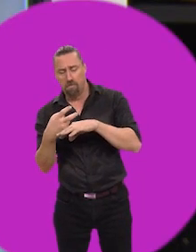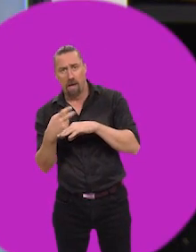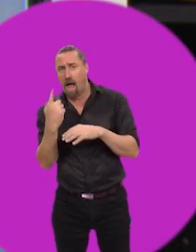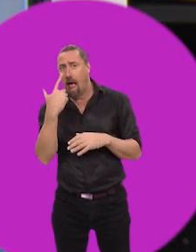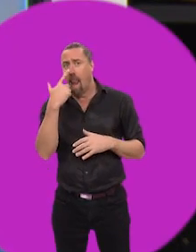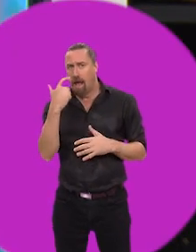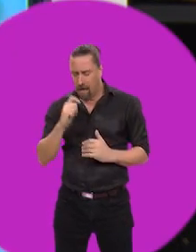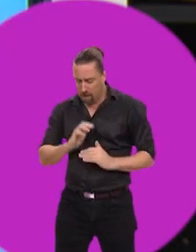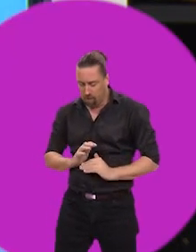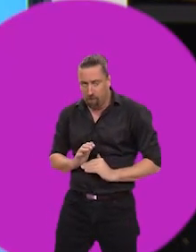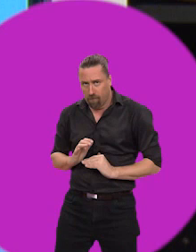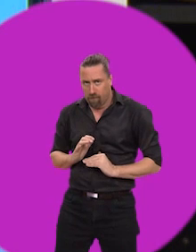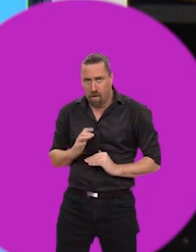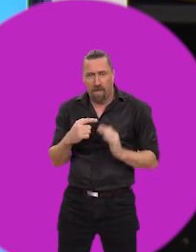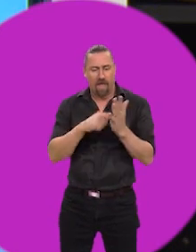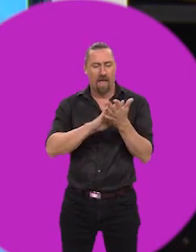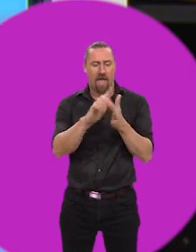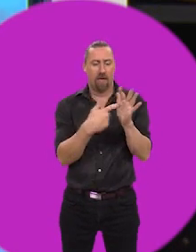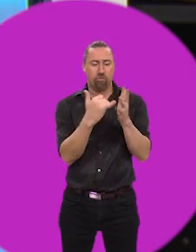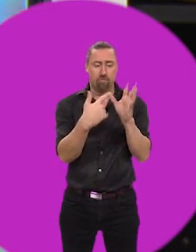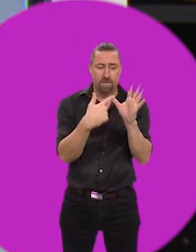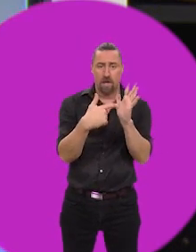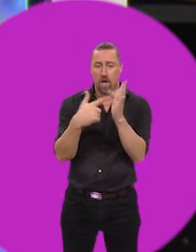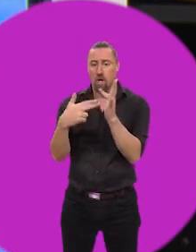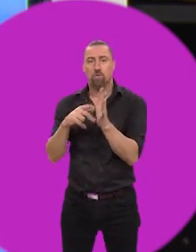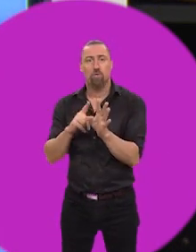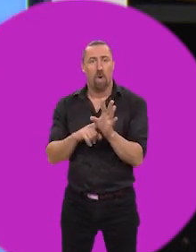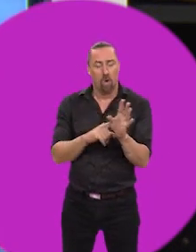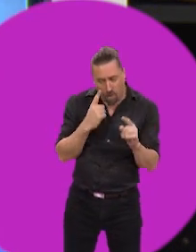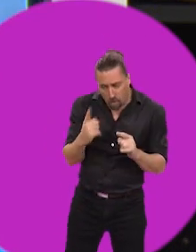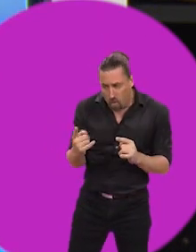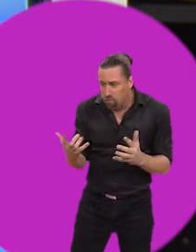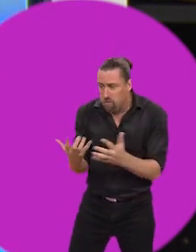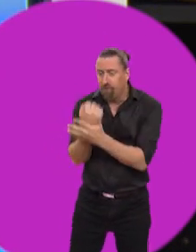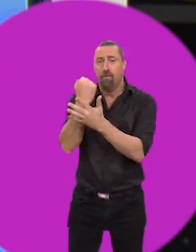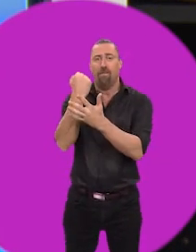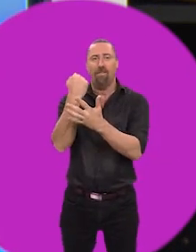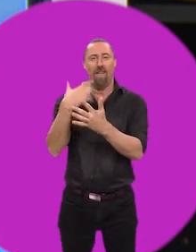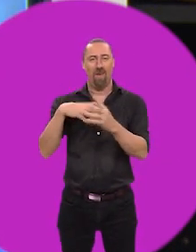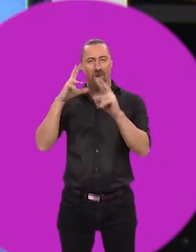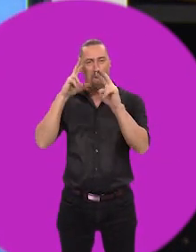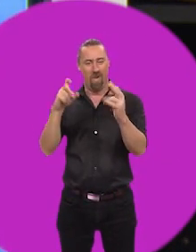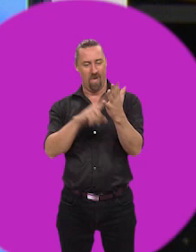until Teresa and Tony rescued him. He was lucky, that's how he got his name.